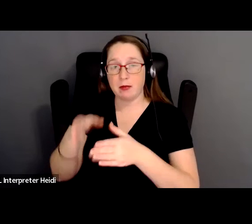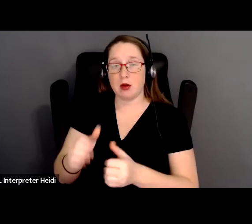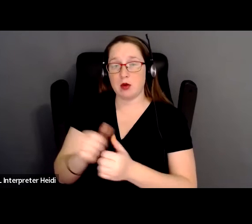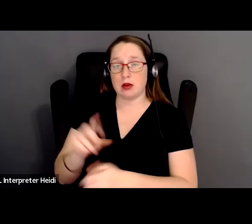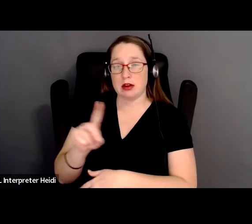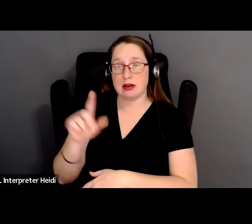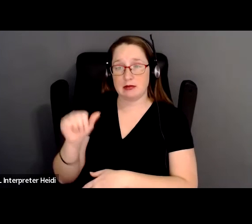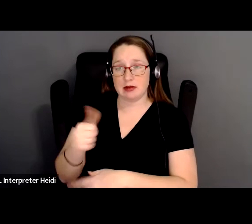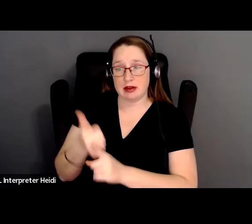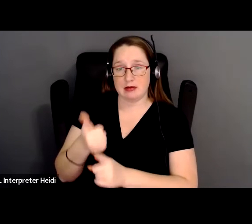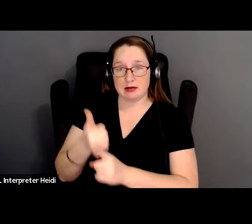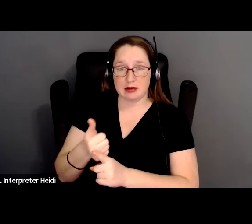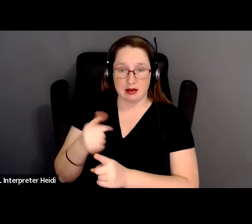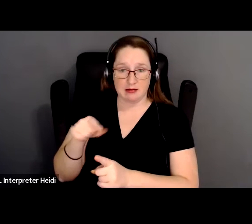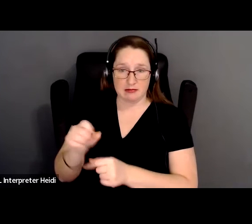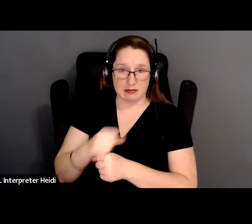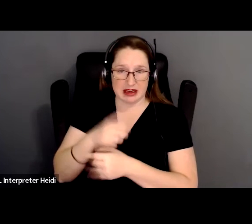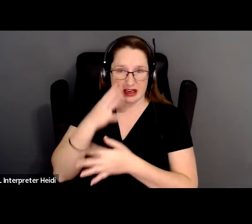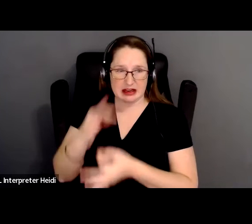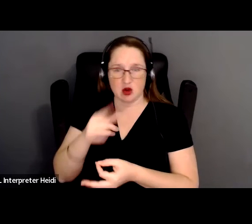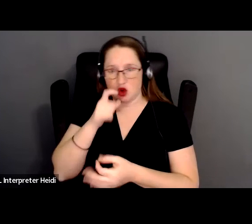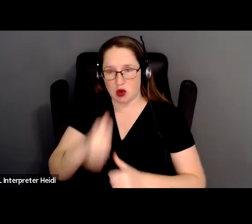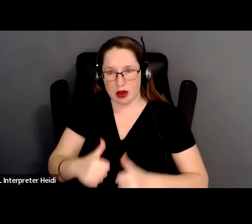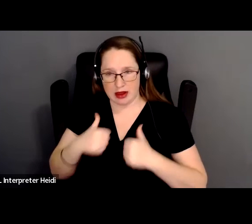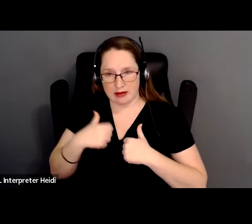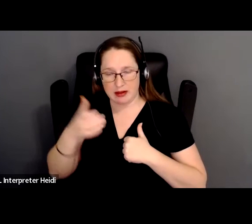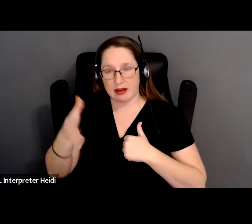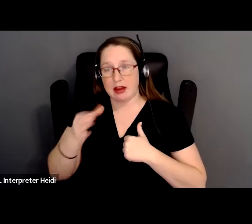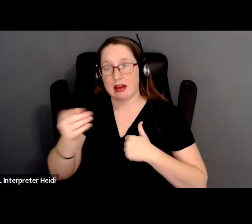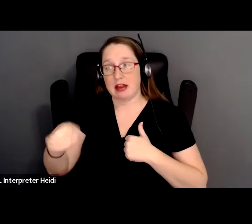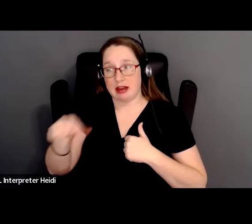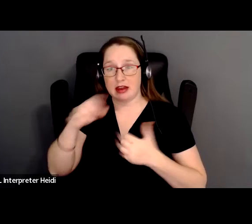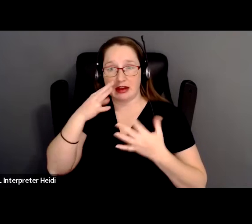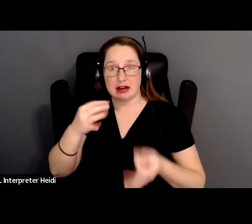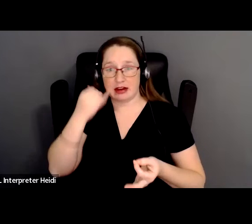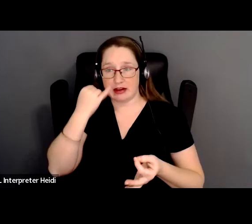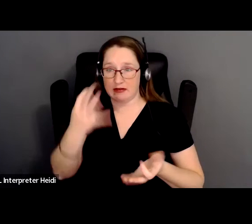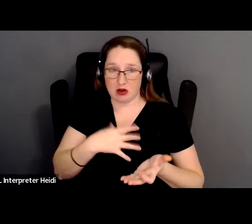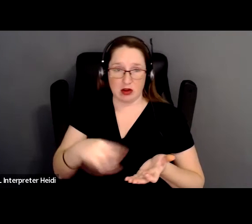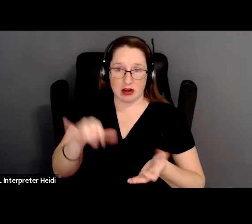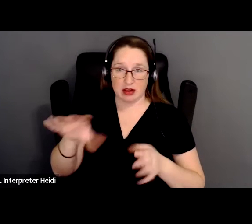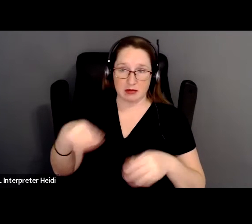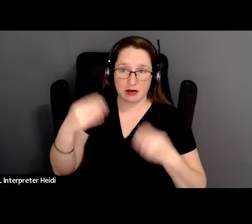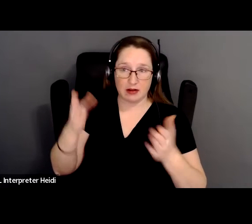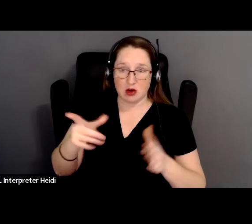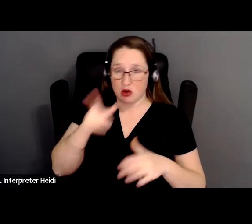him or herself makes decisions about who lives in the home, and they can decide if they don't like the provider that they currently have.